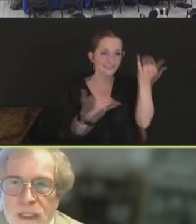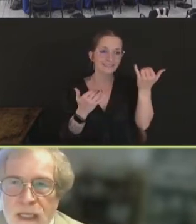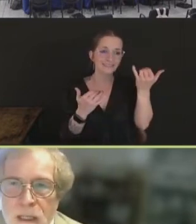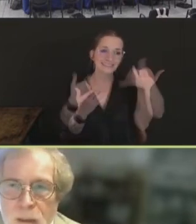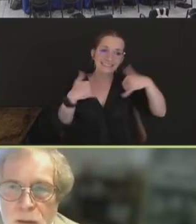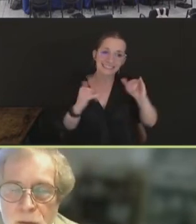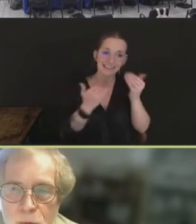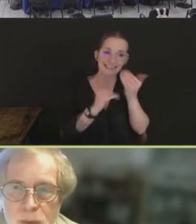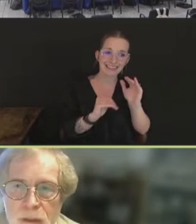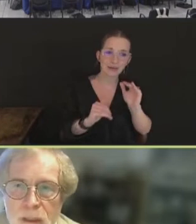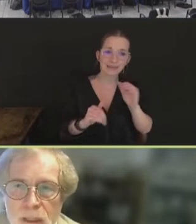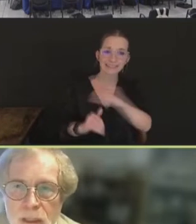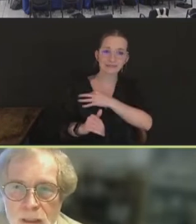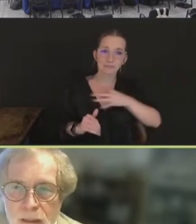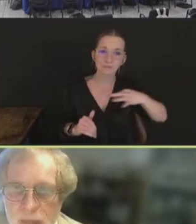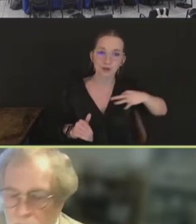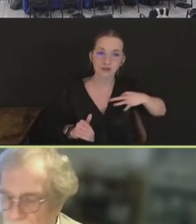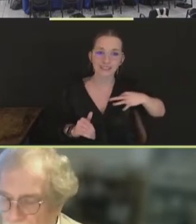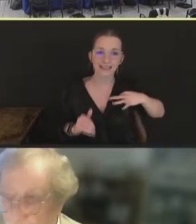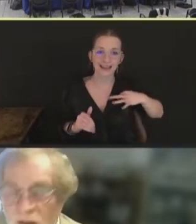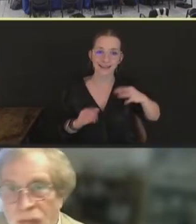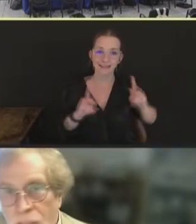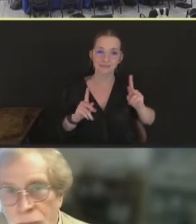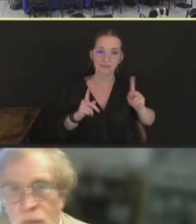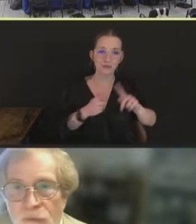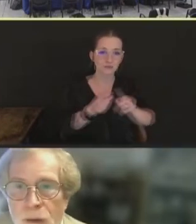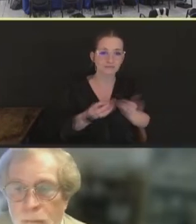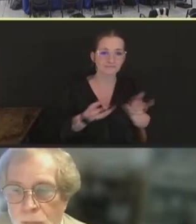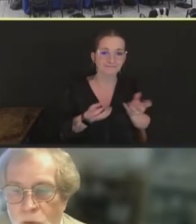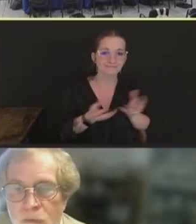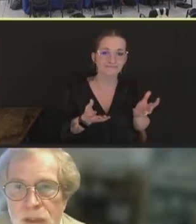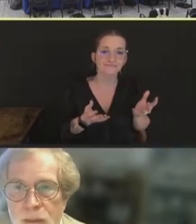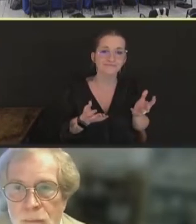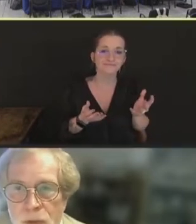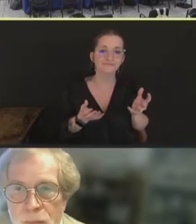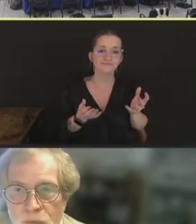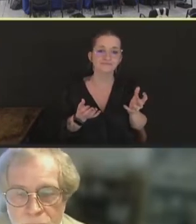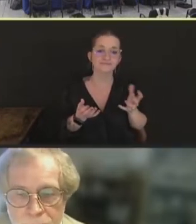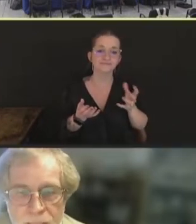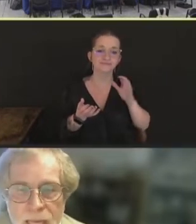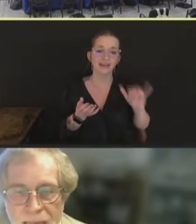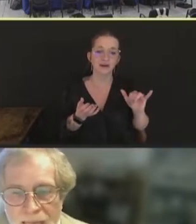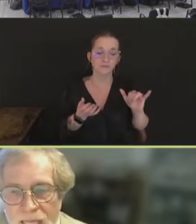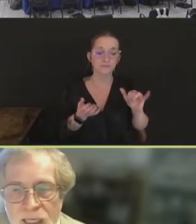personnel who were available -- Robert Hopkins: Dr. Wassilak? Steven Wassilak: -- from COVID to move on.